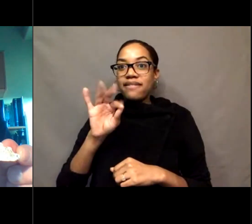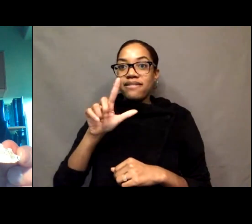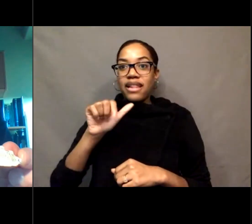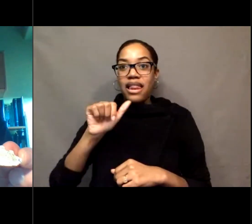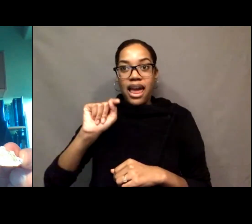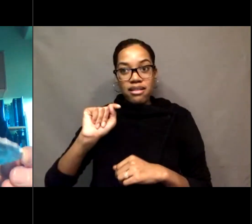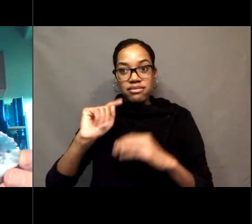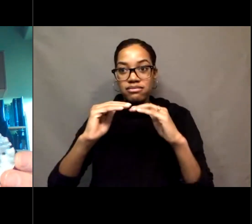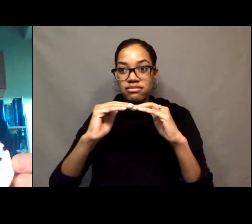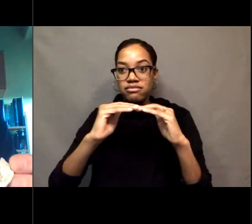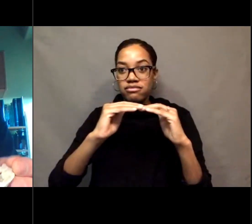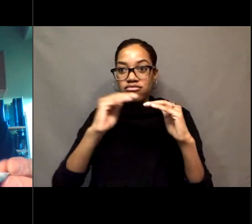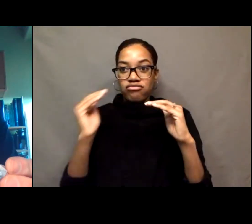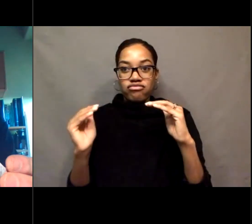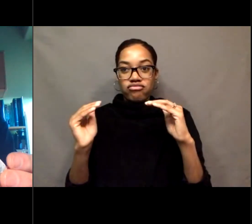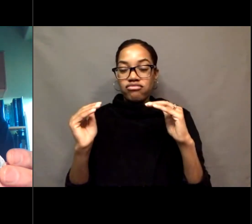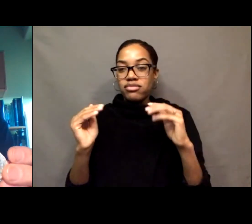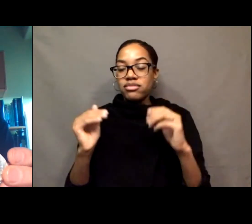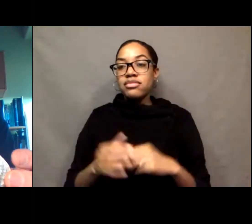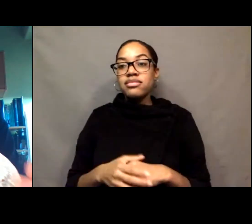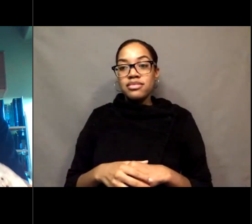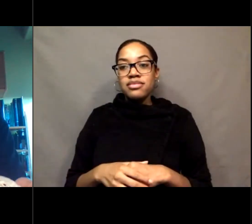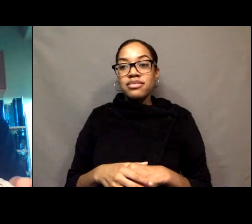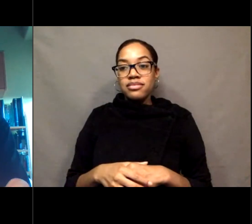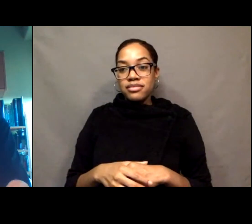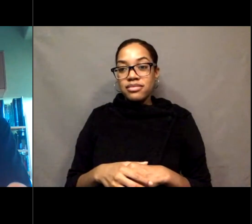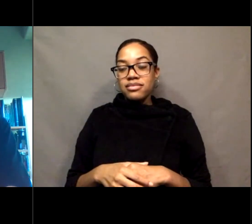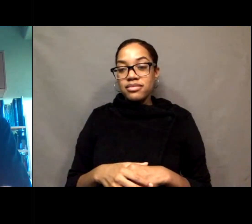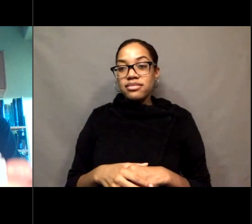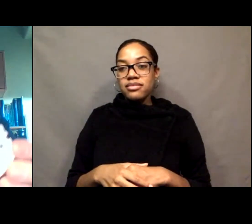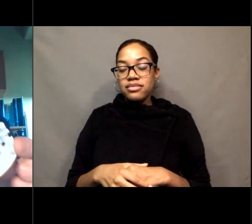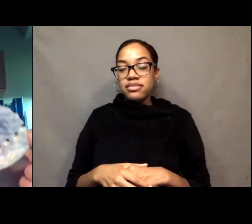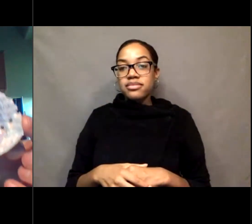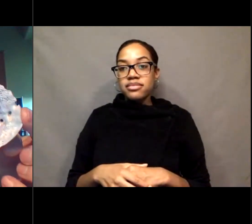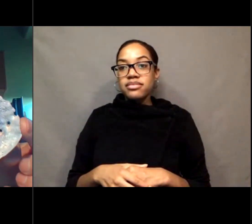they're sort of oval and very flat